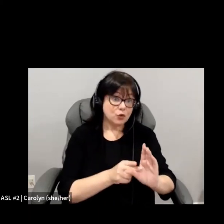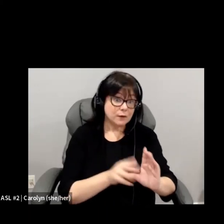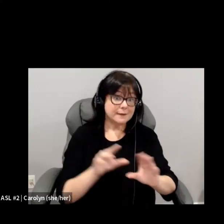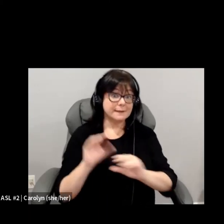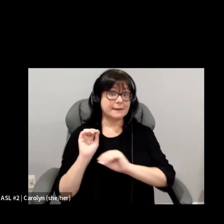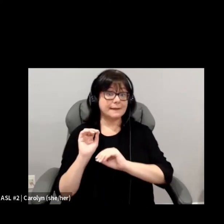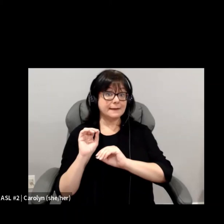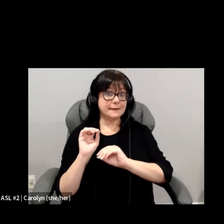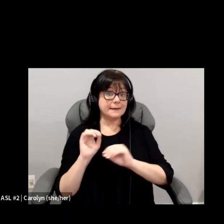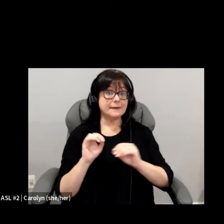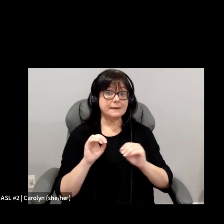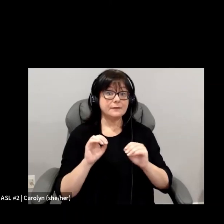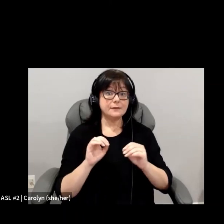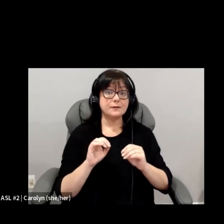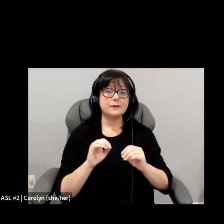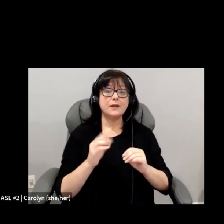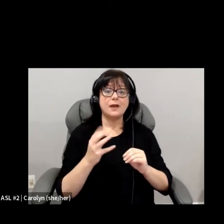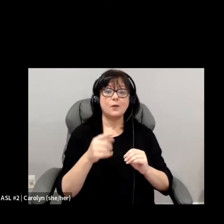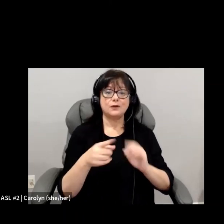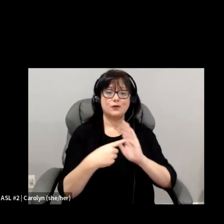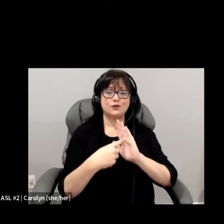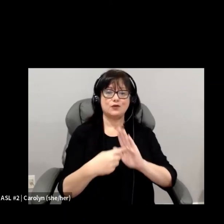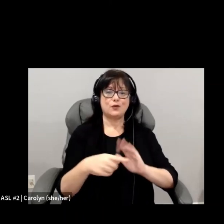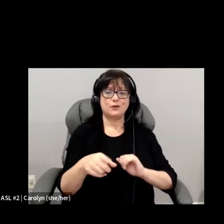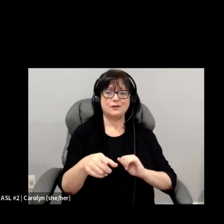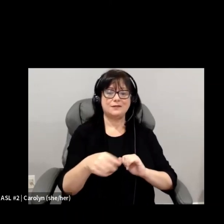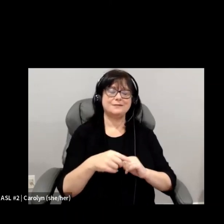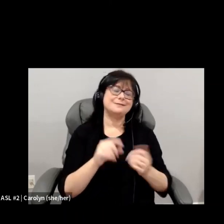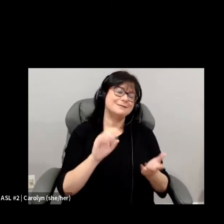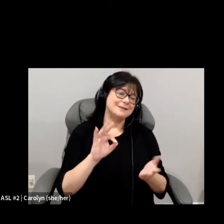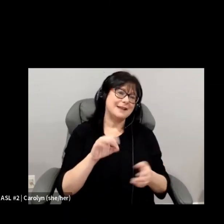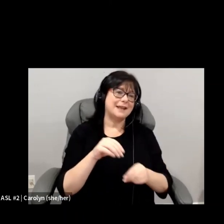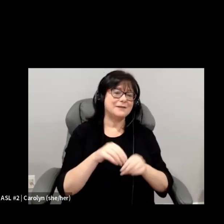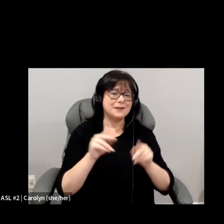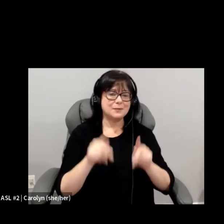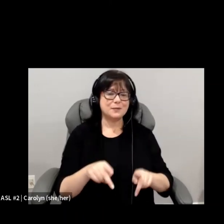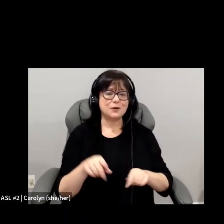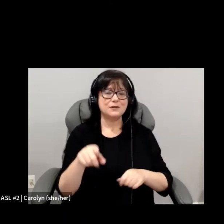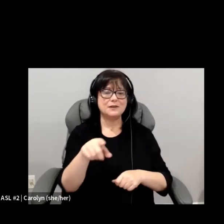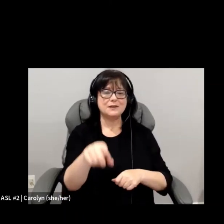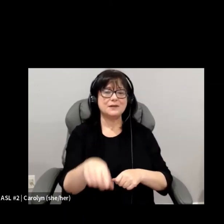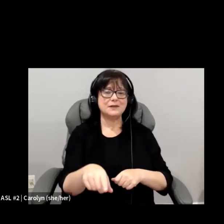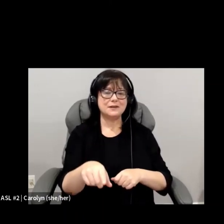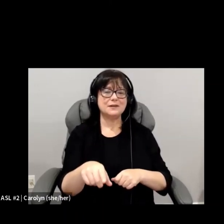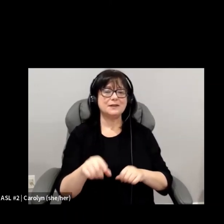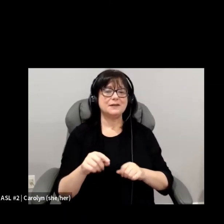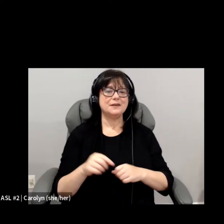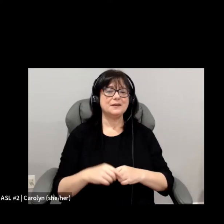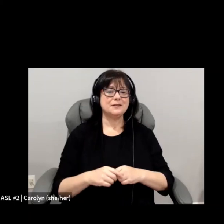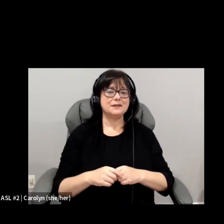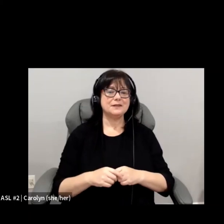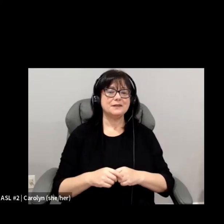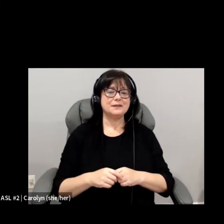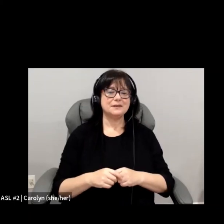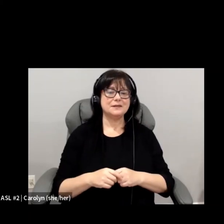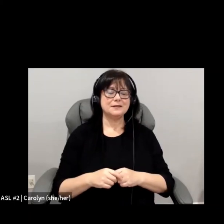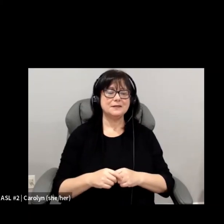LIKE TO, WE WOULD - IF WE WERE IN PERSON, WE WOULD HAVE DONE A PRESENTATION OF PLAQUES